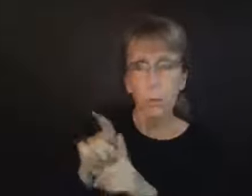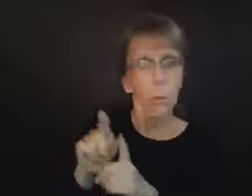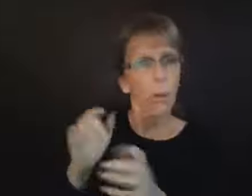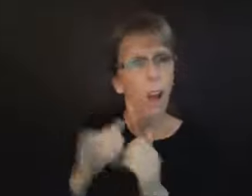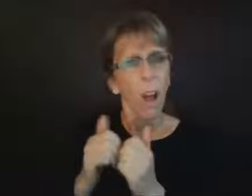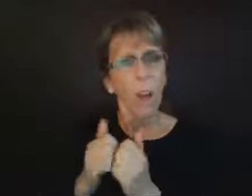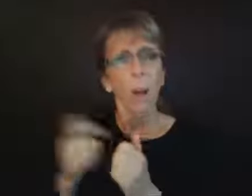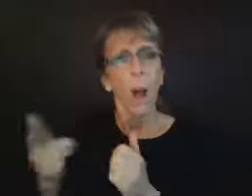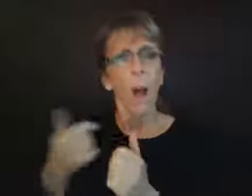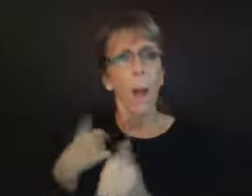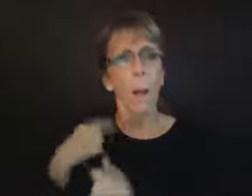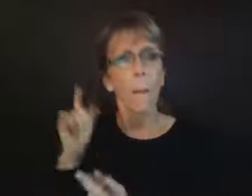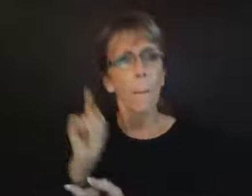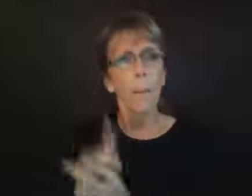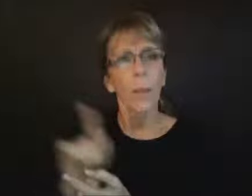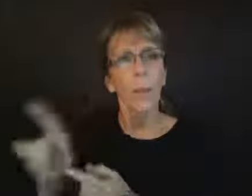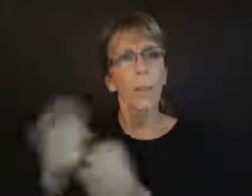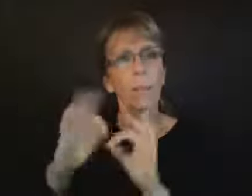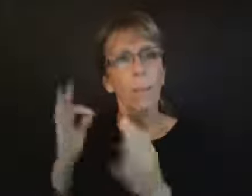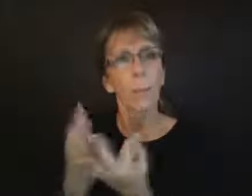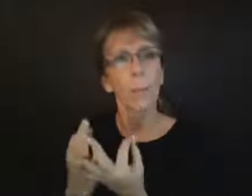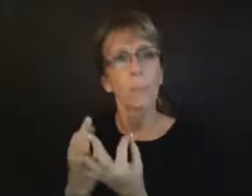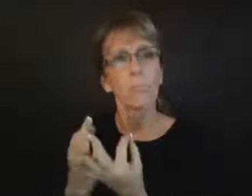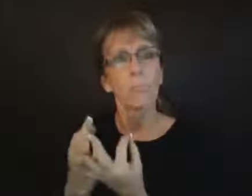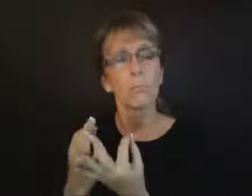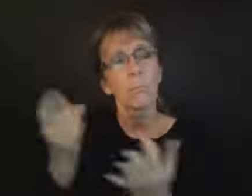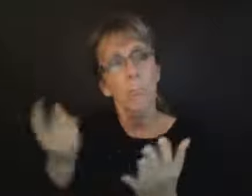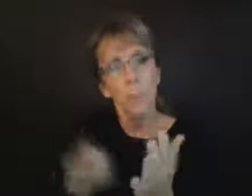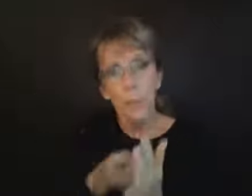when I met their families.